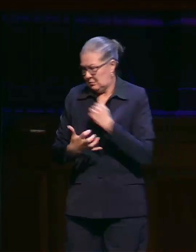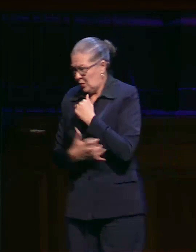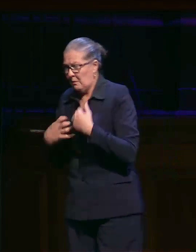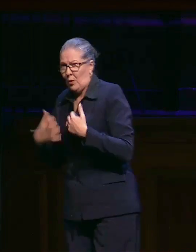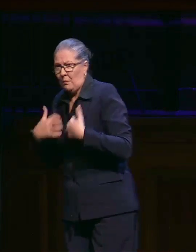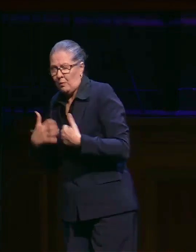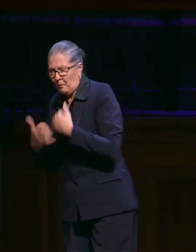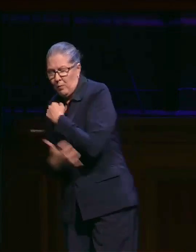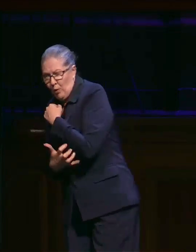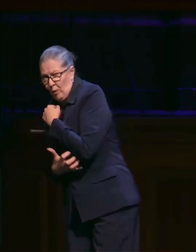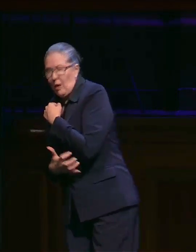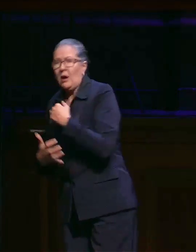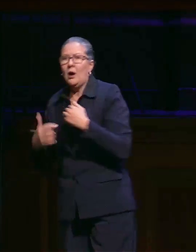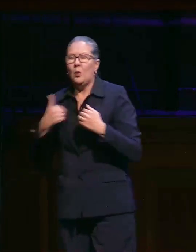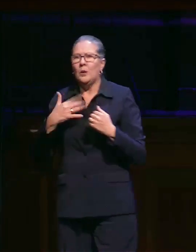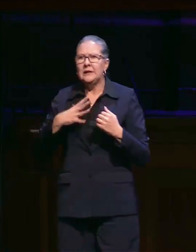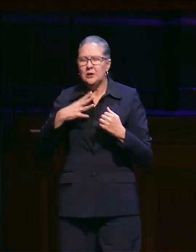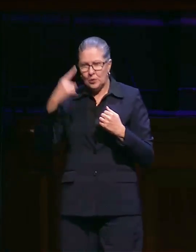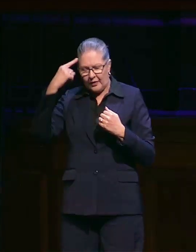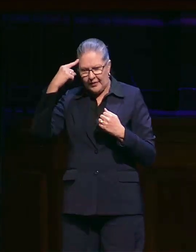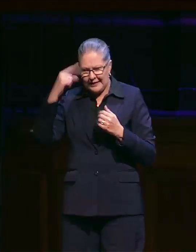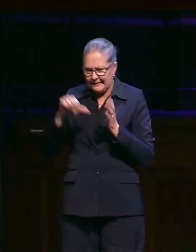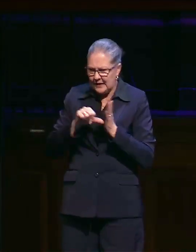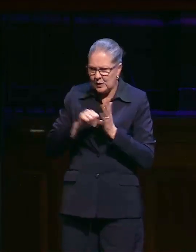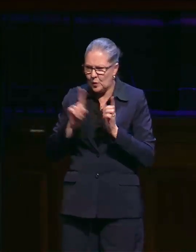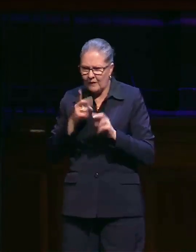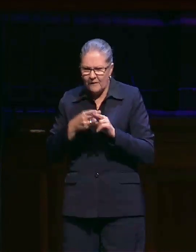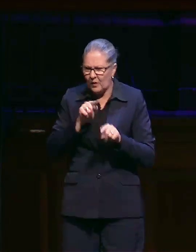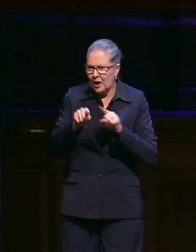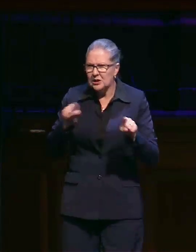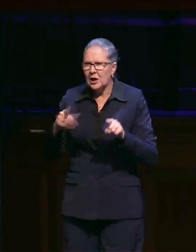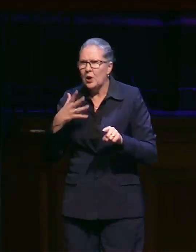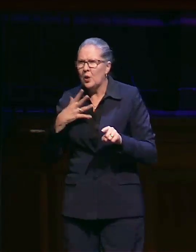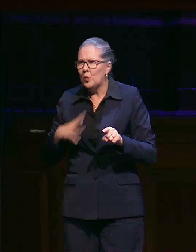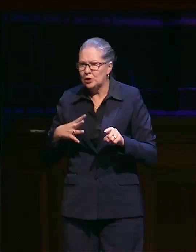just financially to those at the bottom instead of tearing down what works about